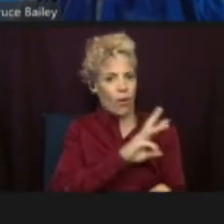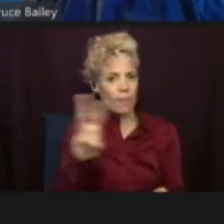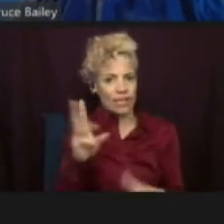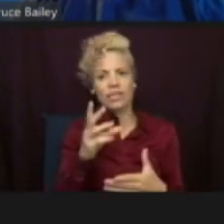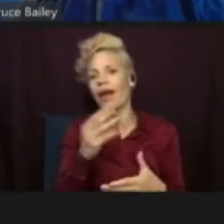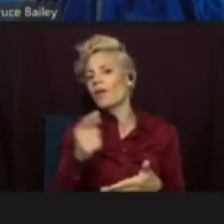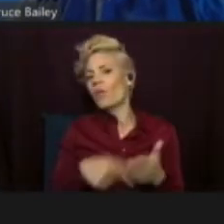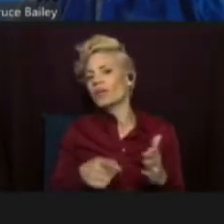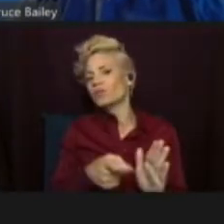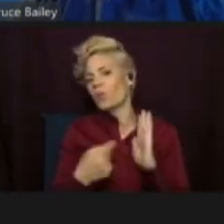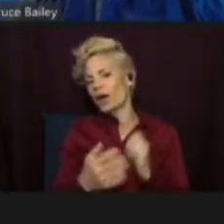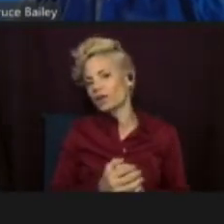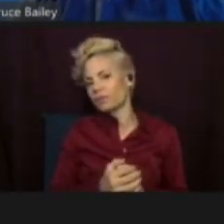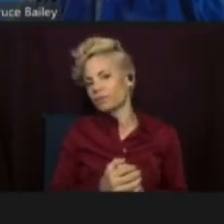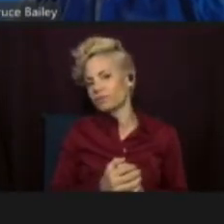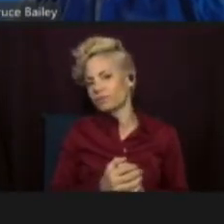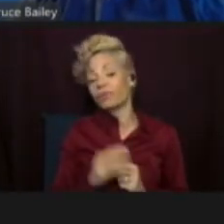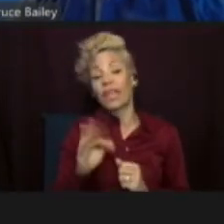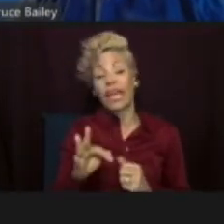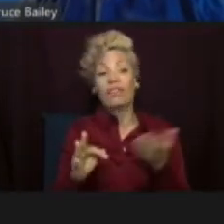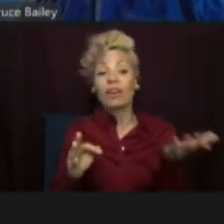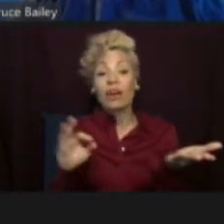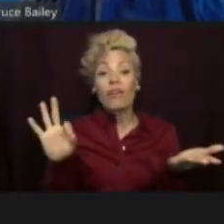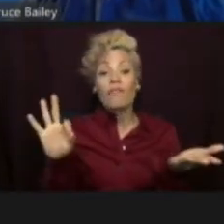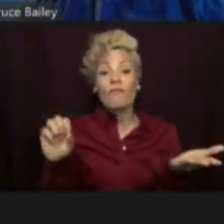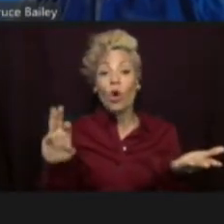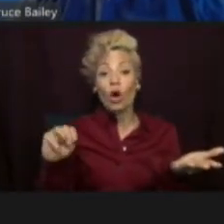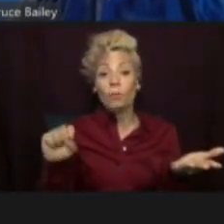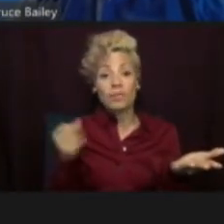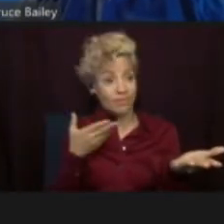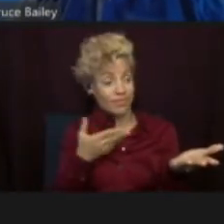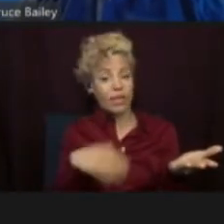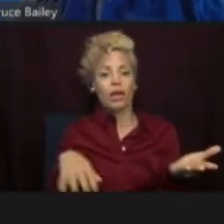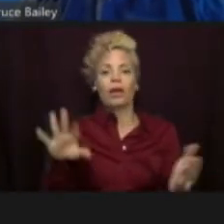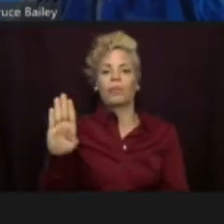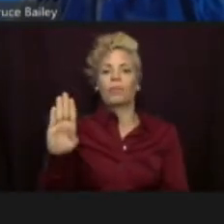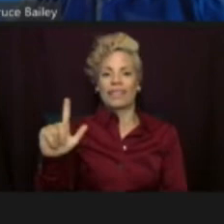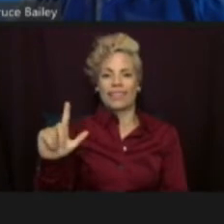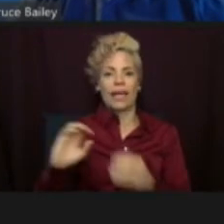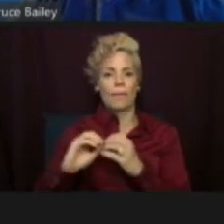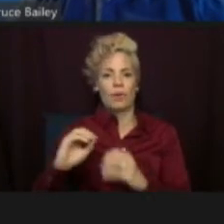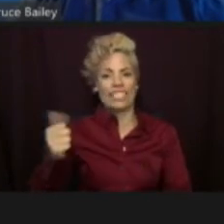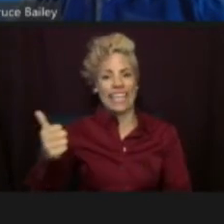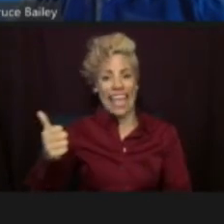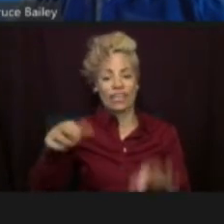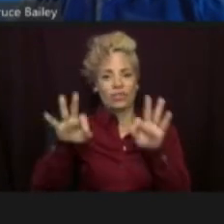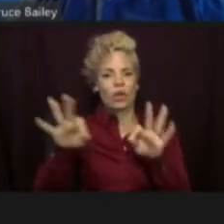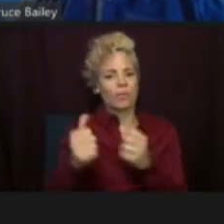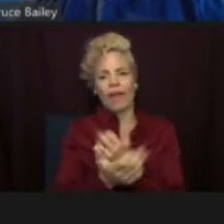So if there are forms on a page, baseline 10, describes everything to look for when testing forms.